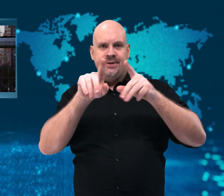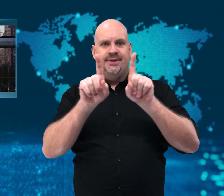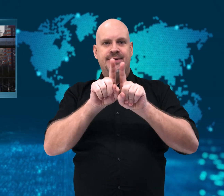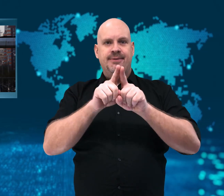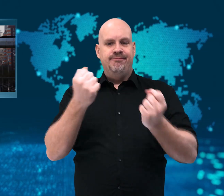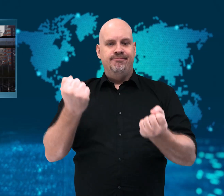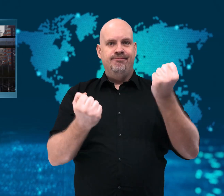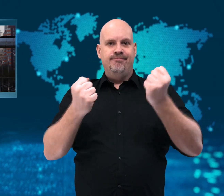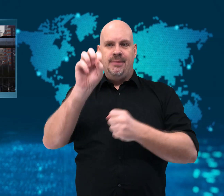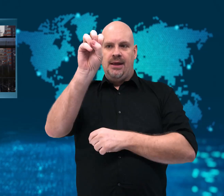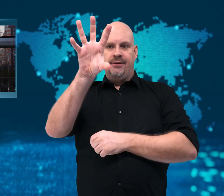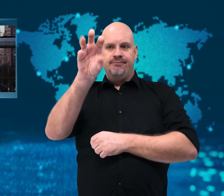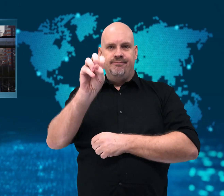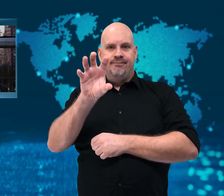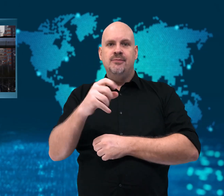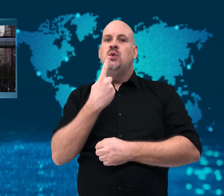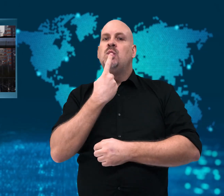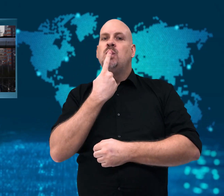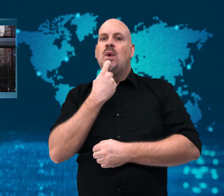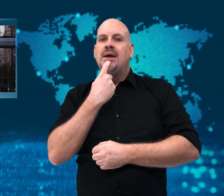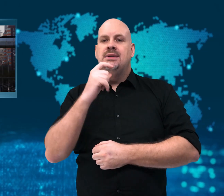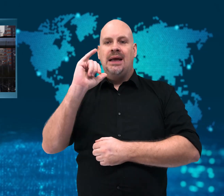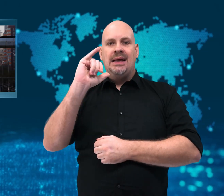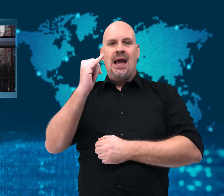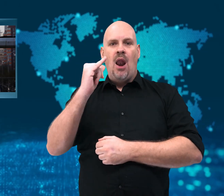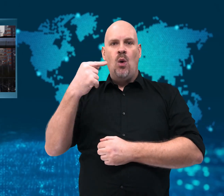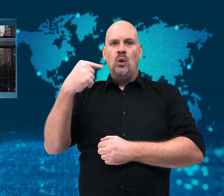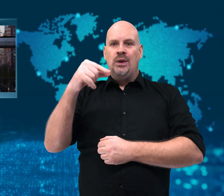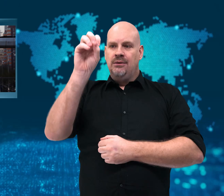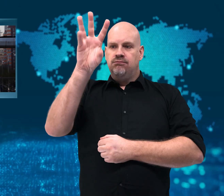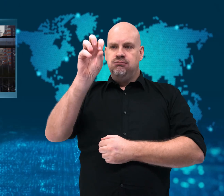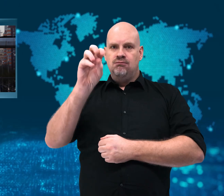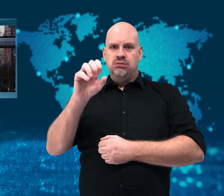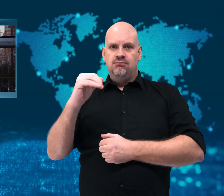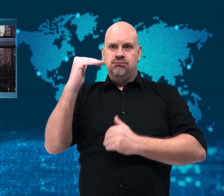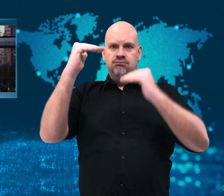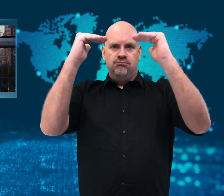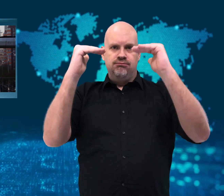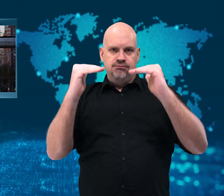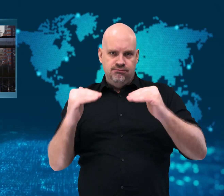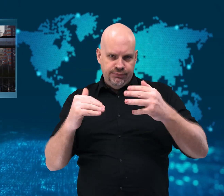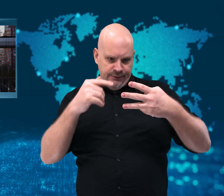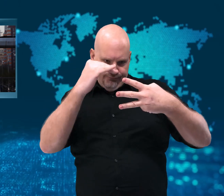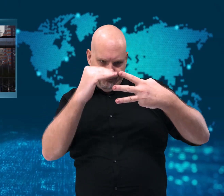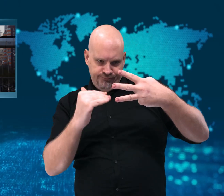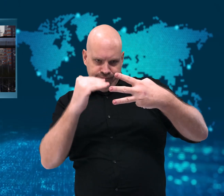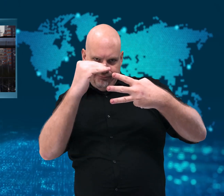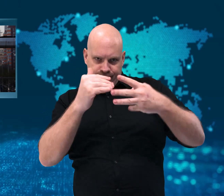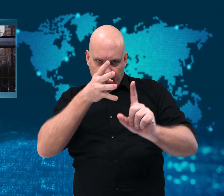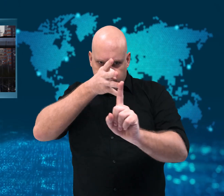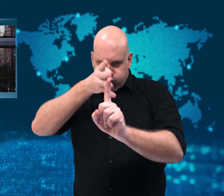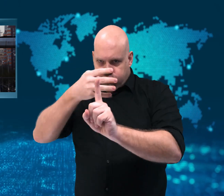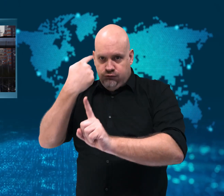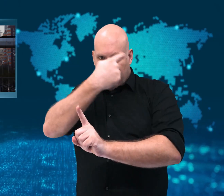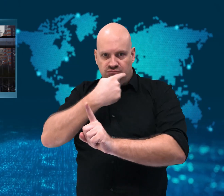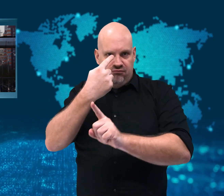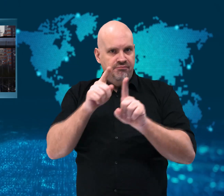The system, used in one of China’s largest provinces,